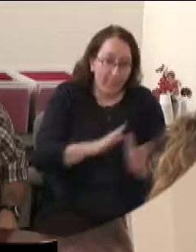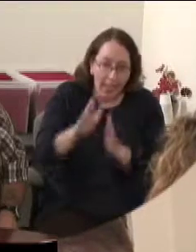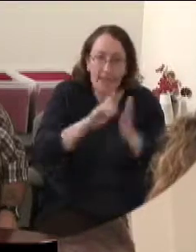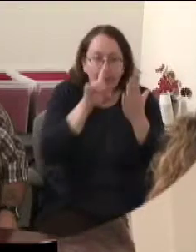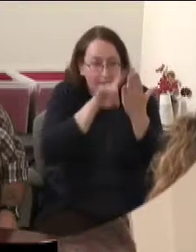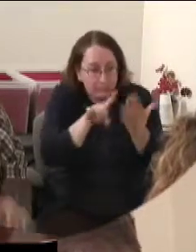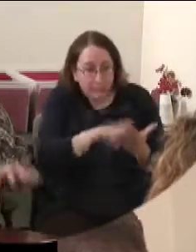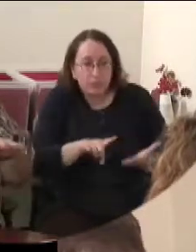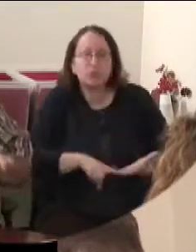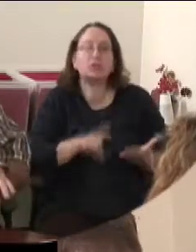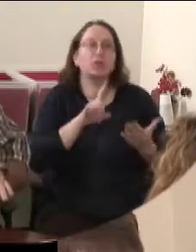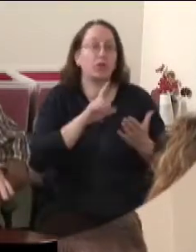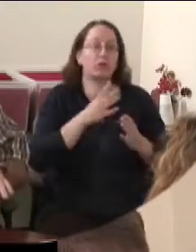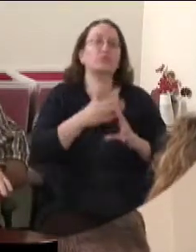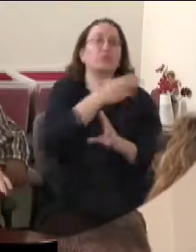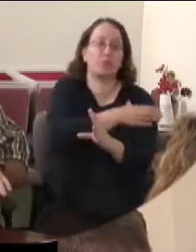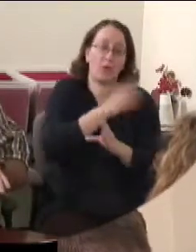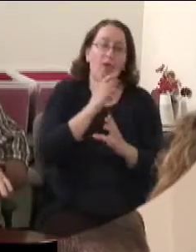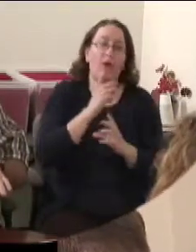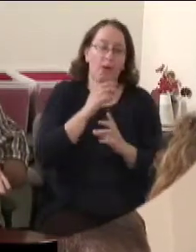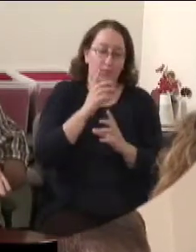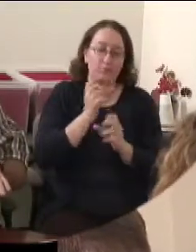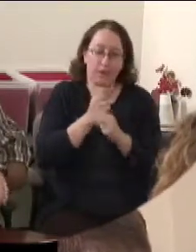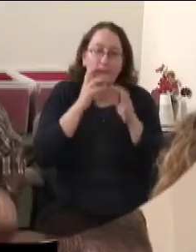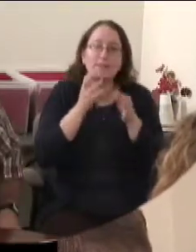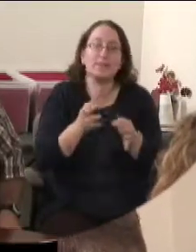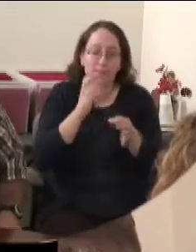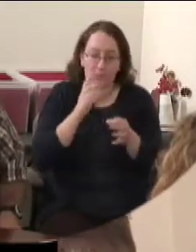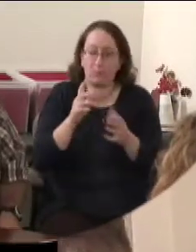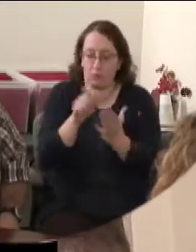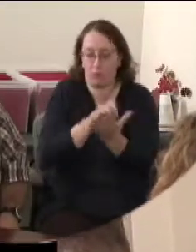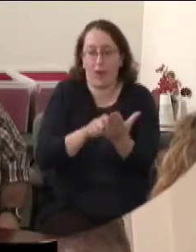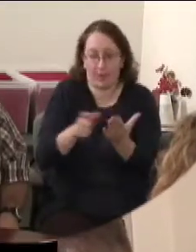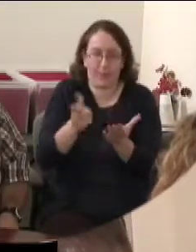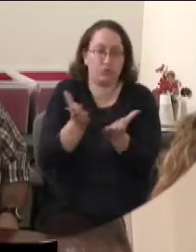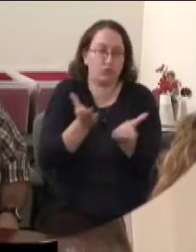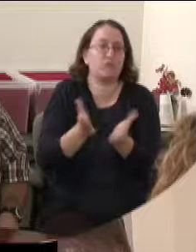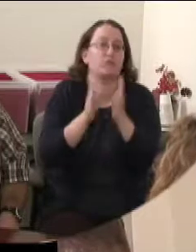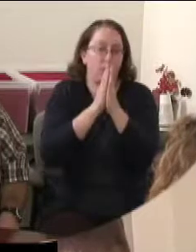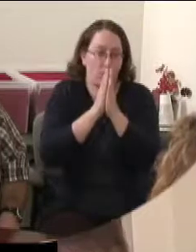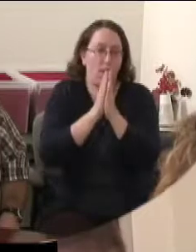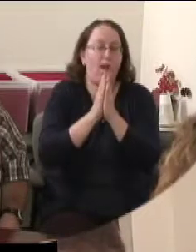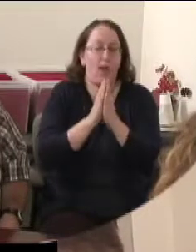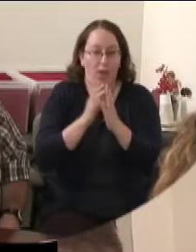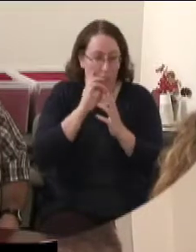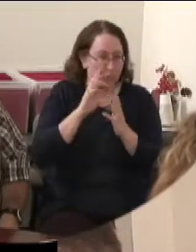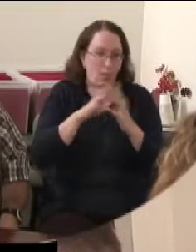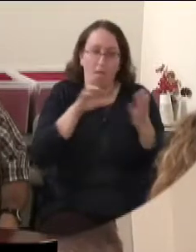prior to the writing of this service request.